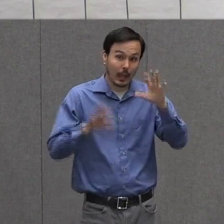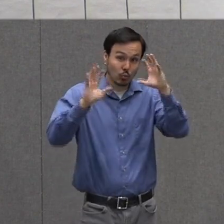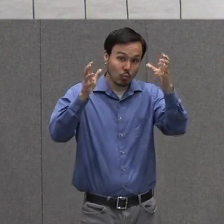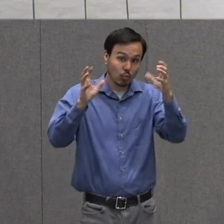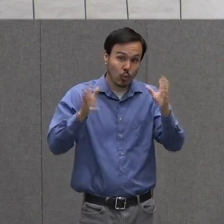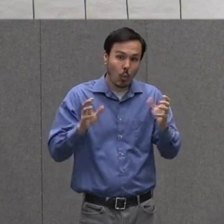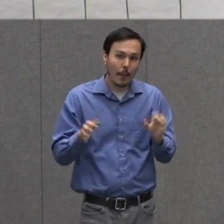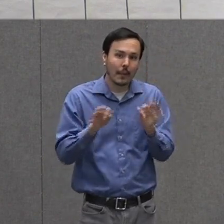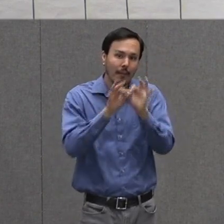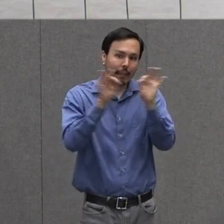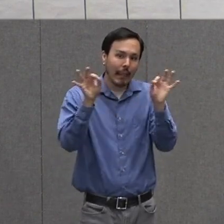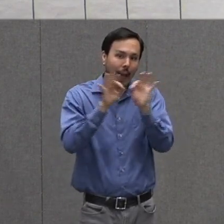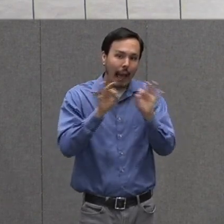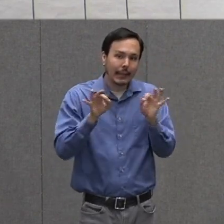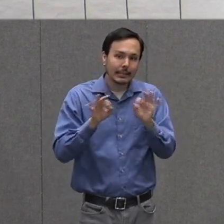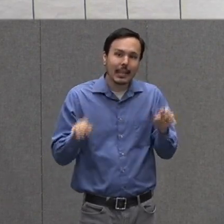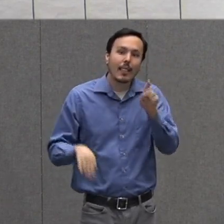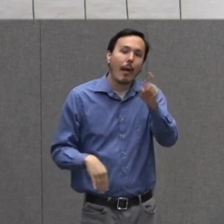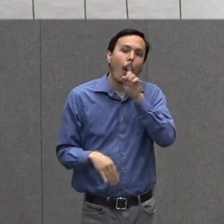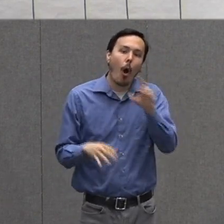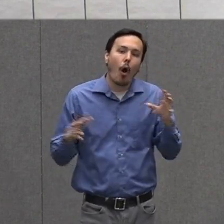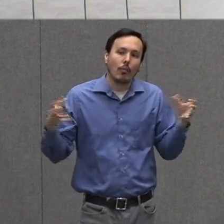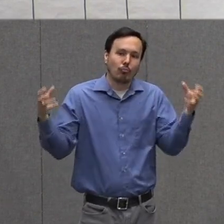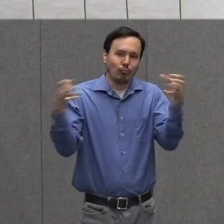For example, this is one stanza.